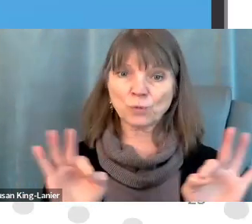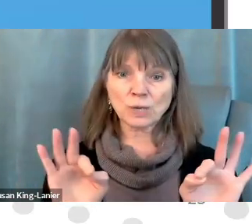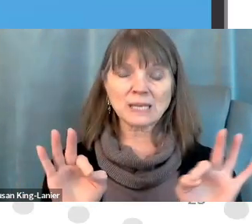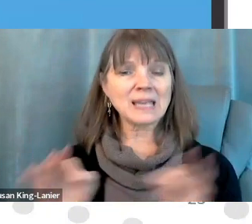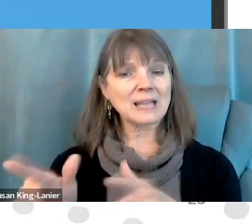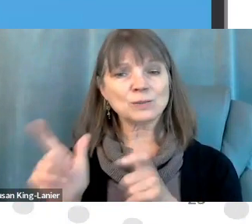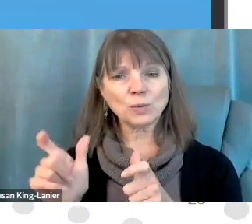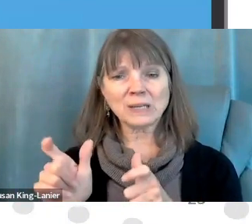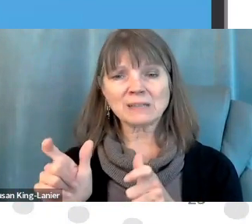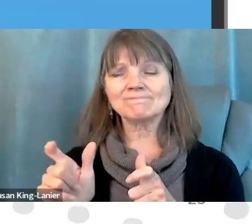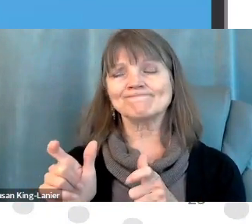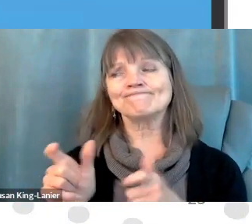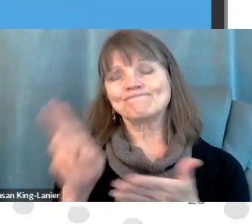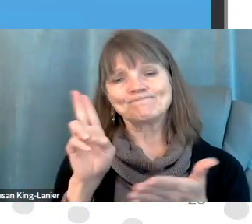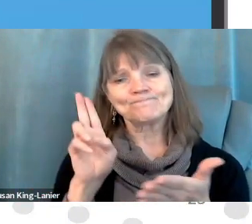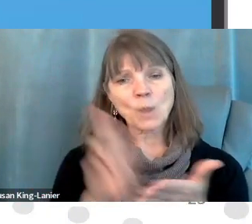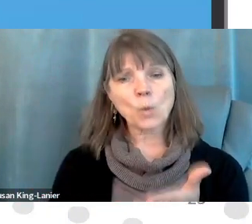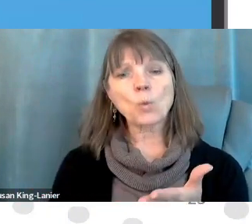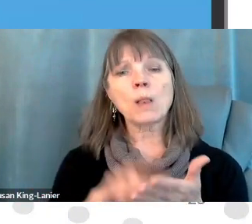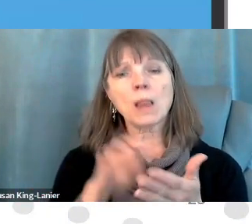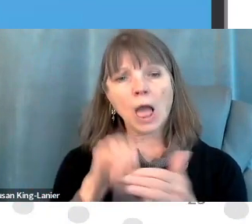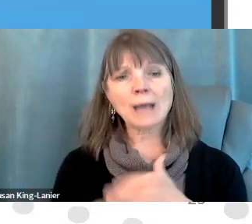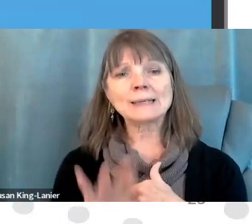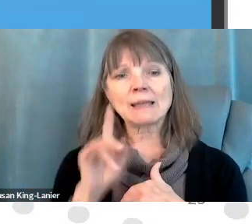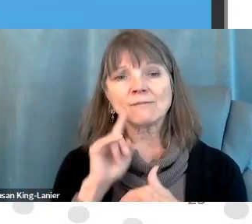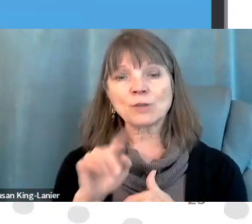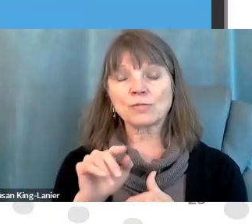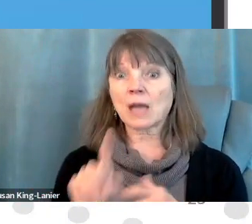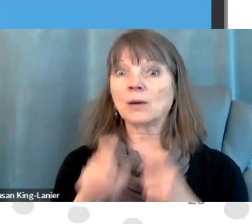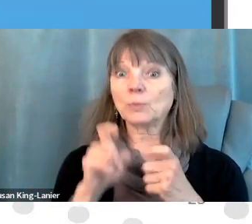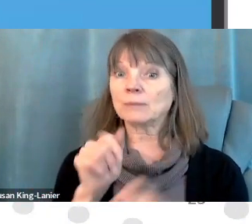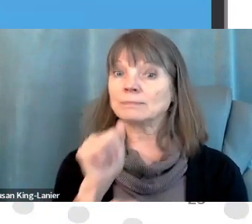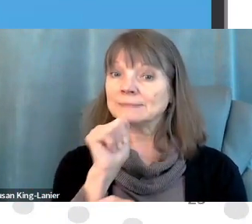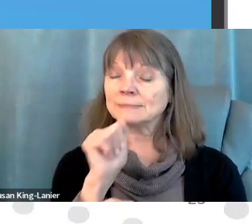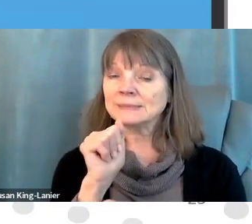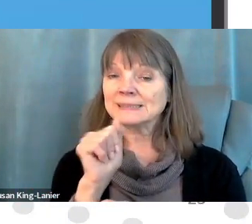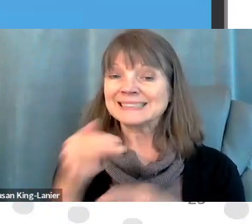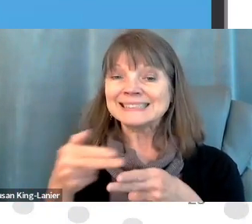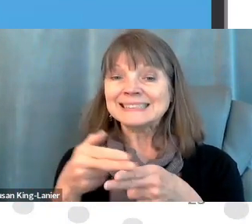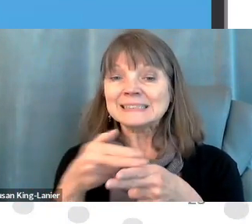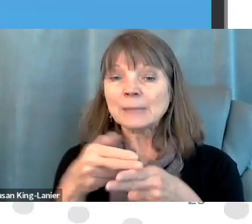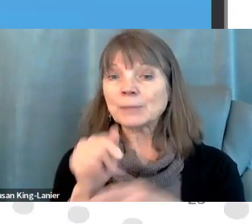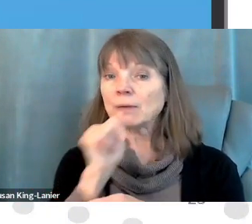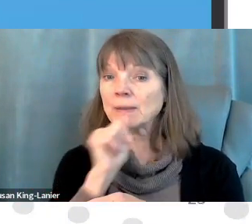It's free to download, it's quick, and then they can log into the app. We do provide a temporary password.